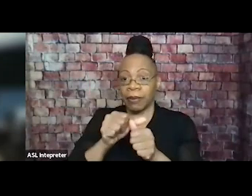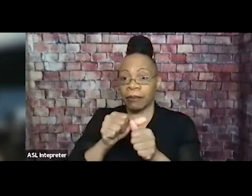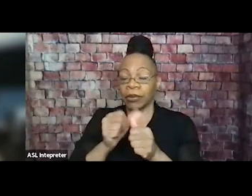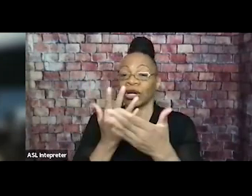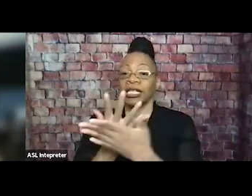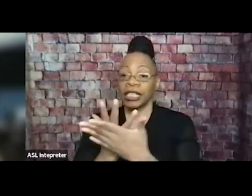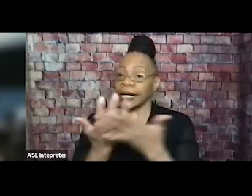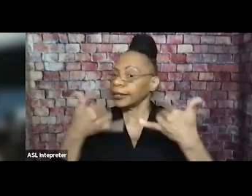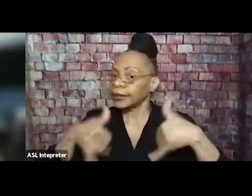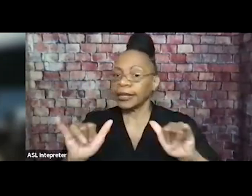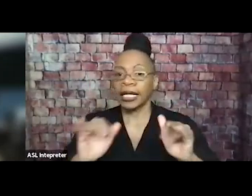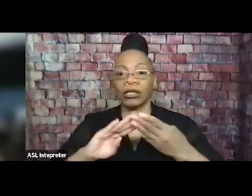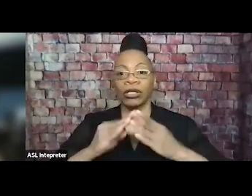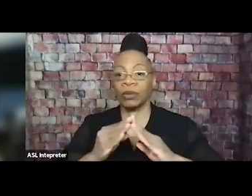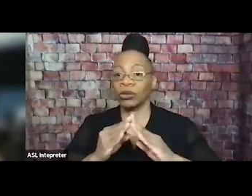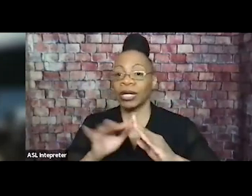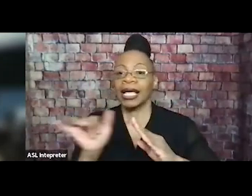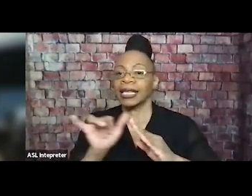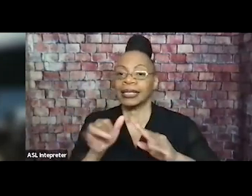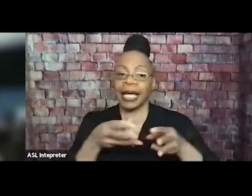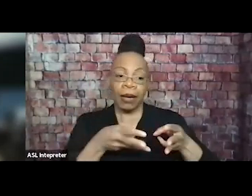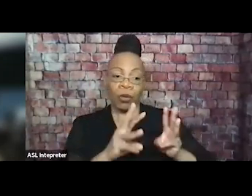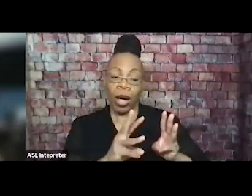The same way that individuals struggle in community